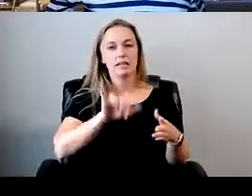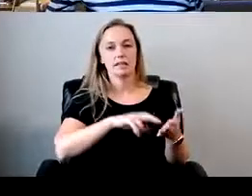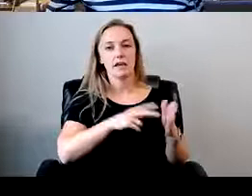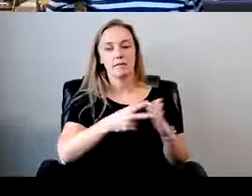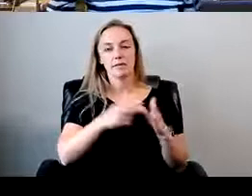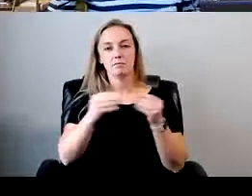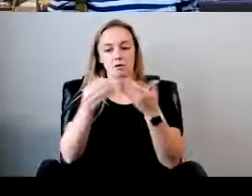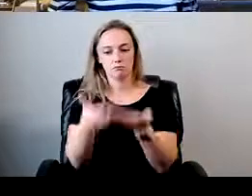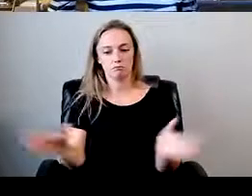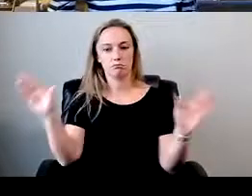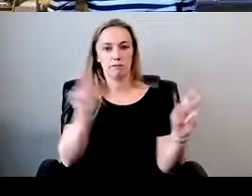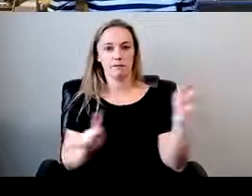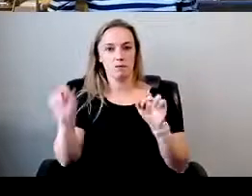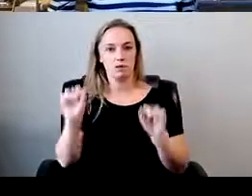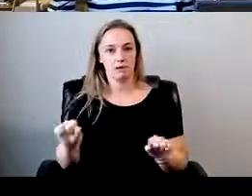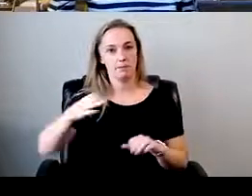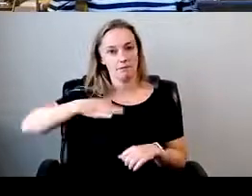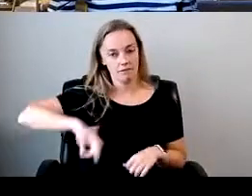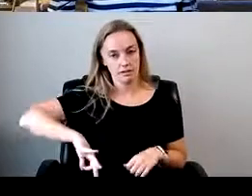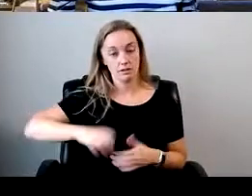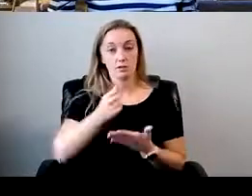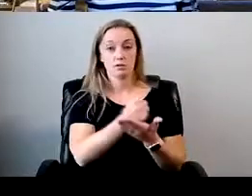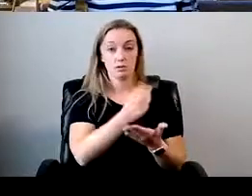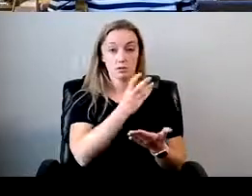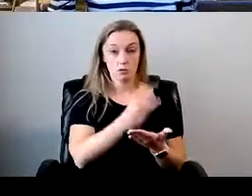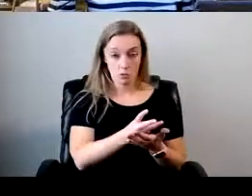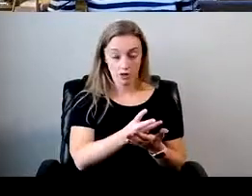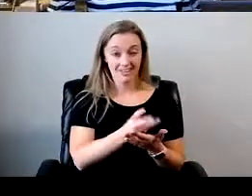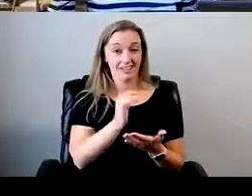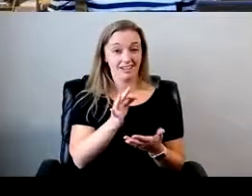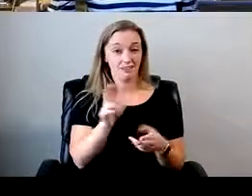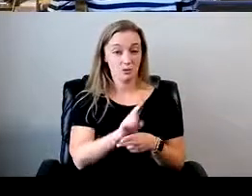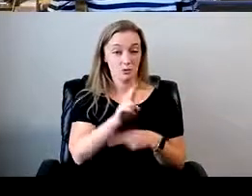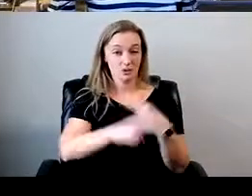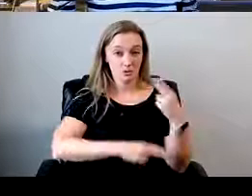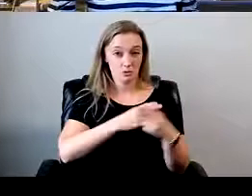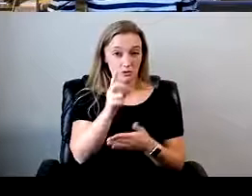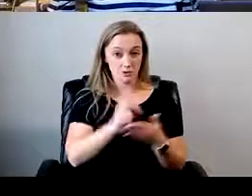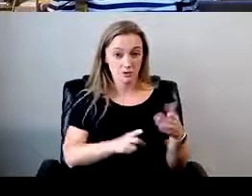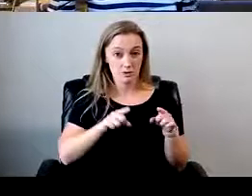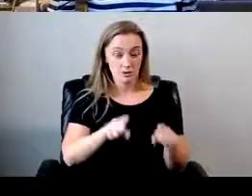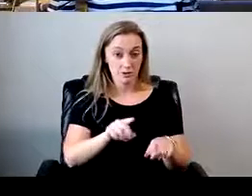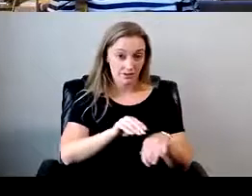of people will benefit. Social workers who include universal design in therapy may eliminate the need